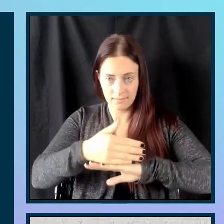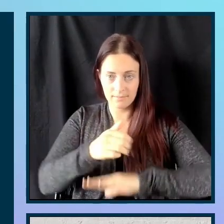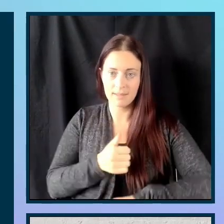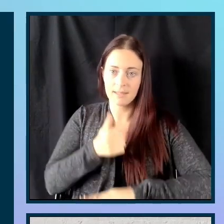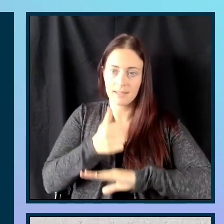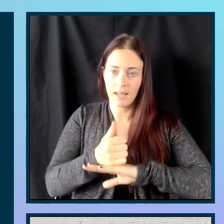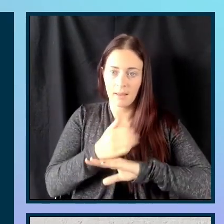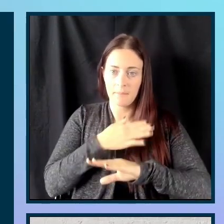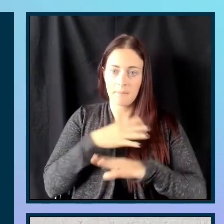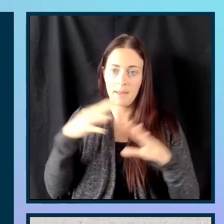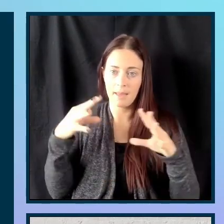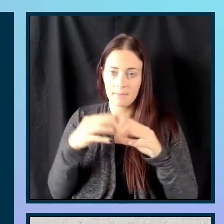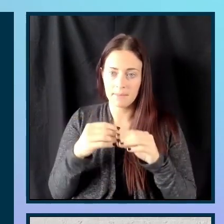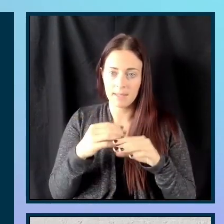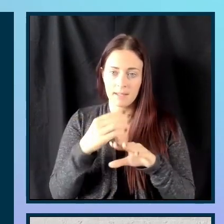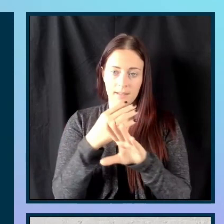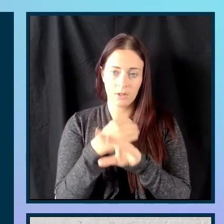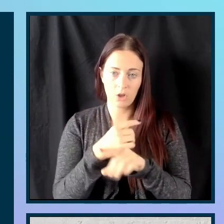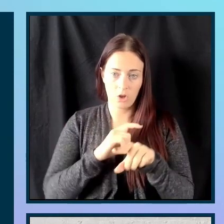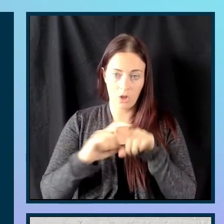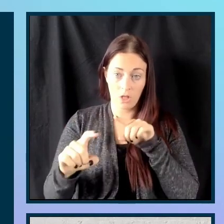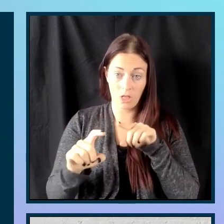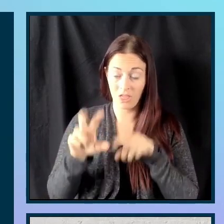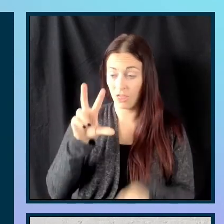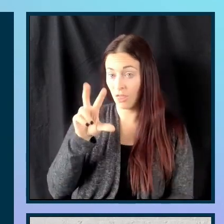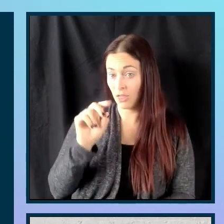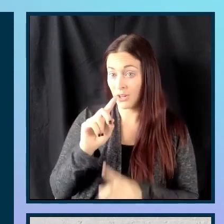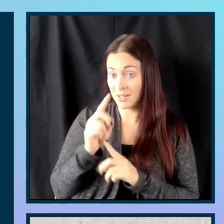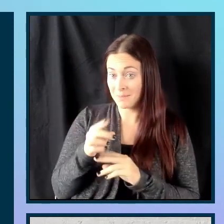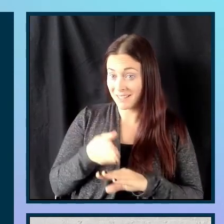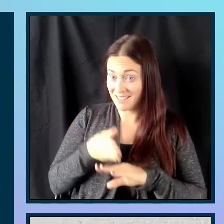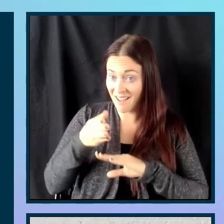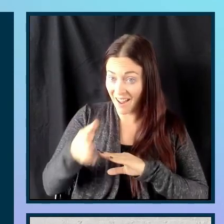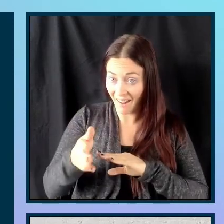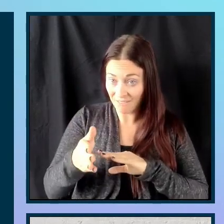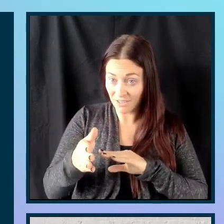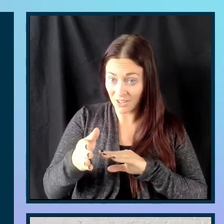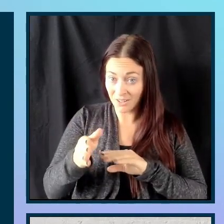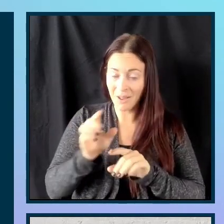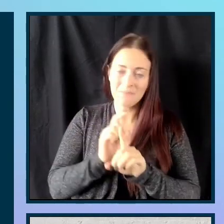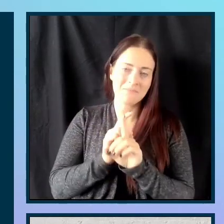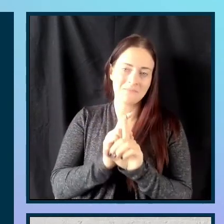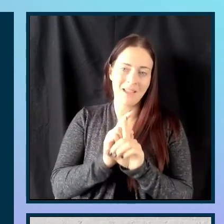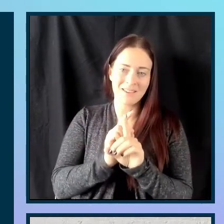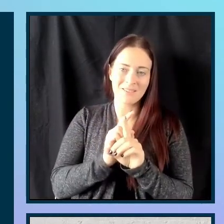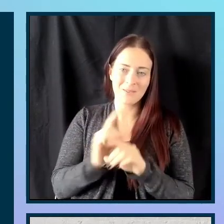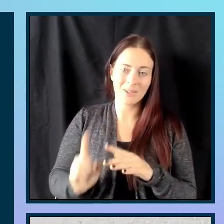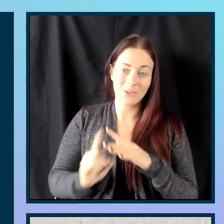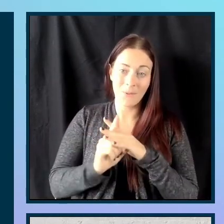30 minutes later, I had my mentor. And I'm sure some of you all are curious about how it happened.